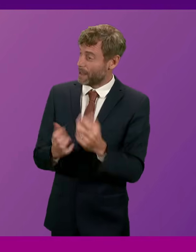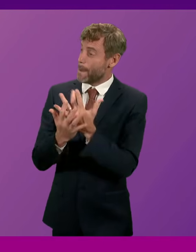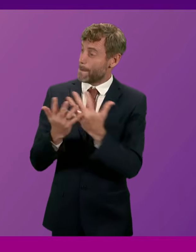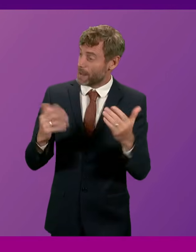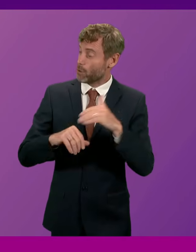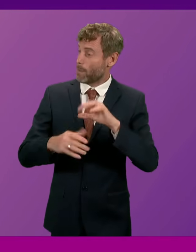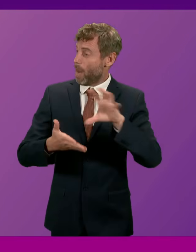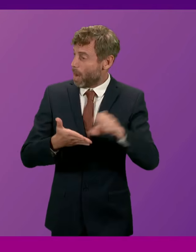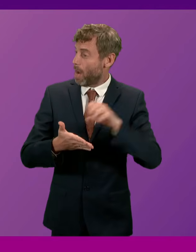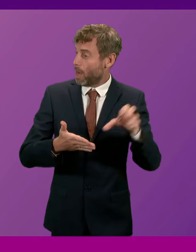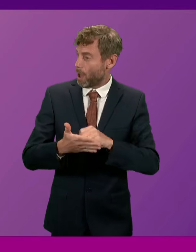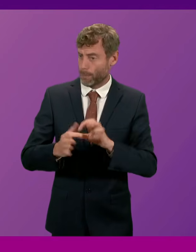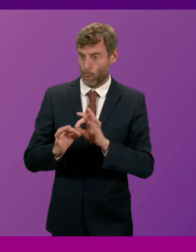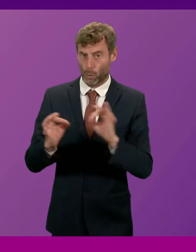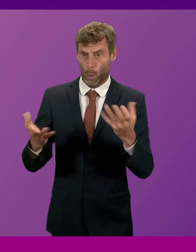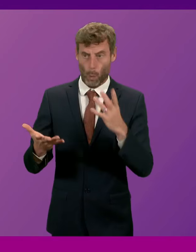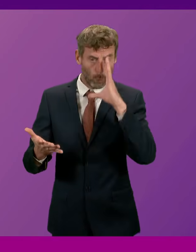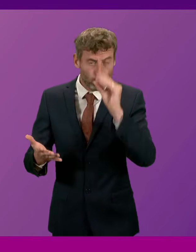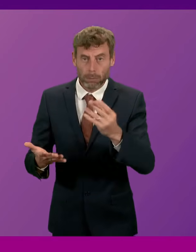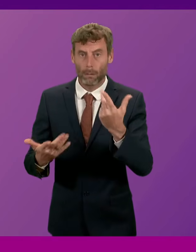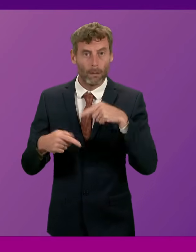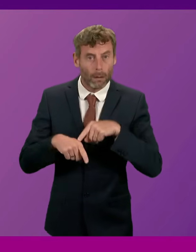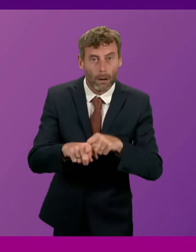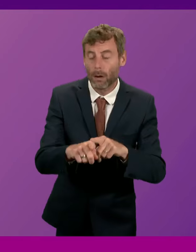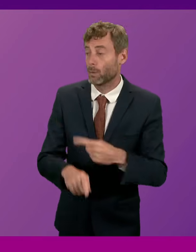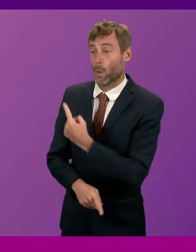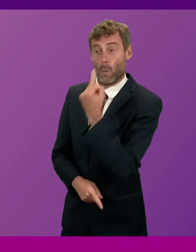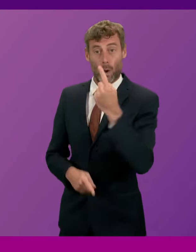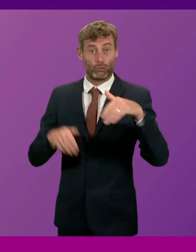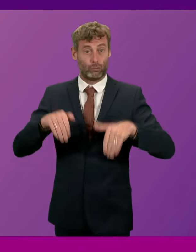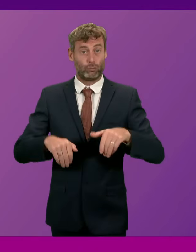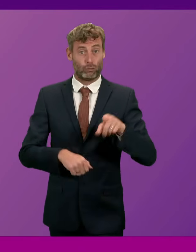The Retailers Against Crime director, Maxine Fraser, has described the situation as being